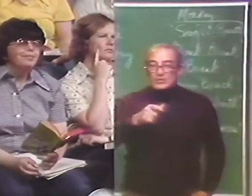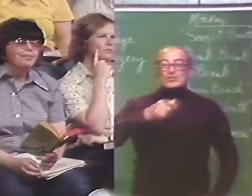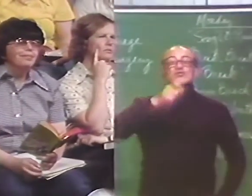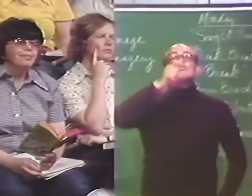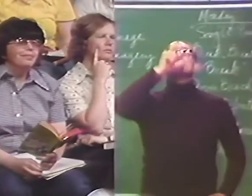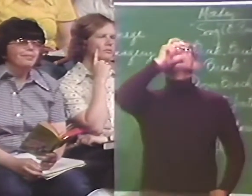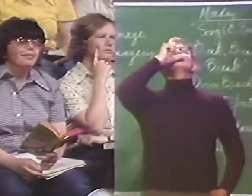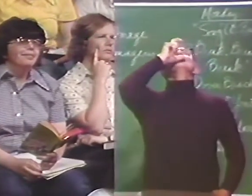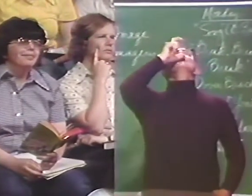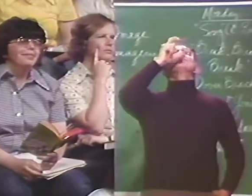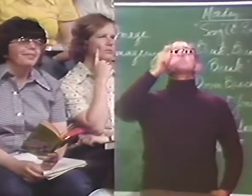[SLURPS]